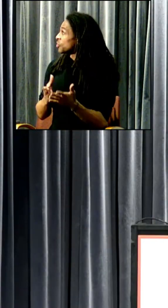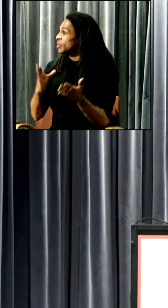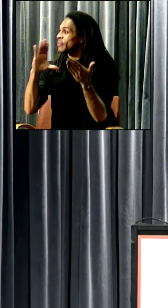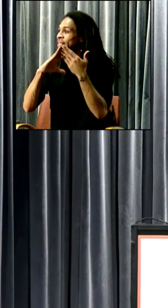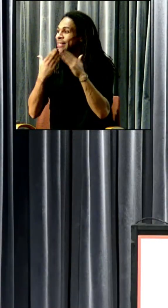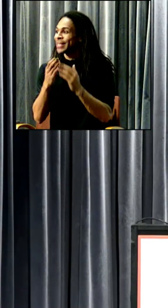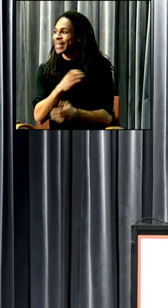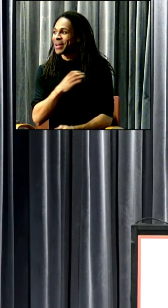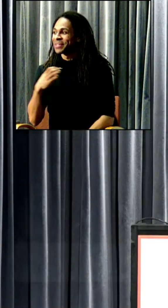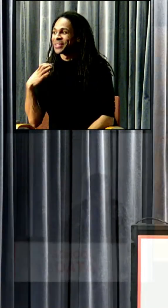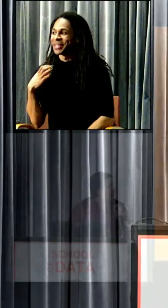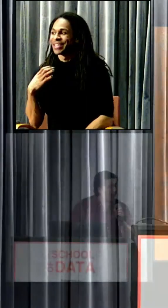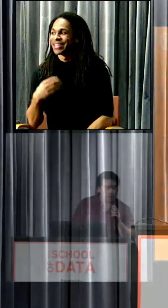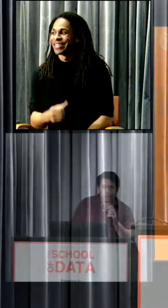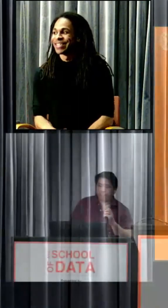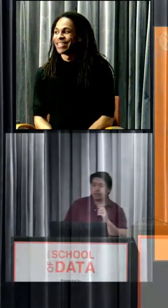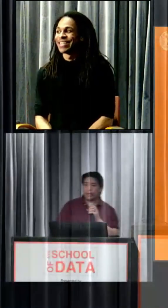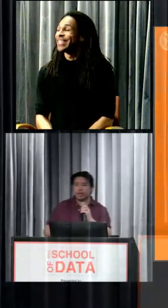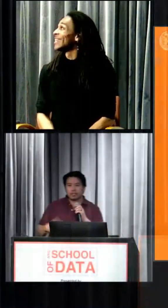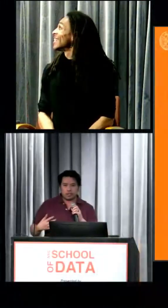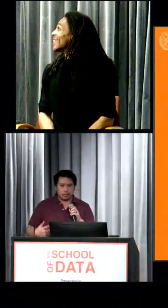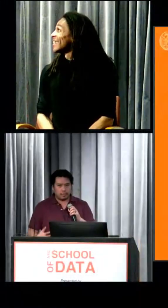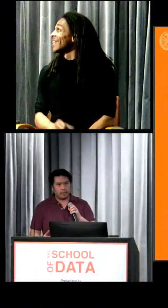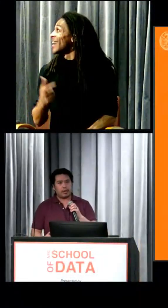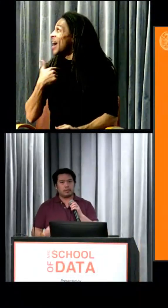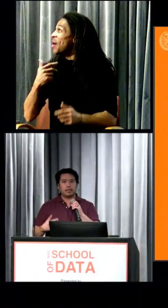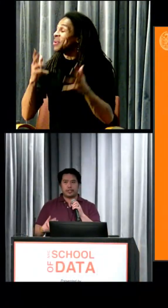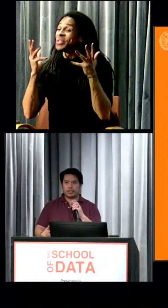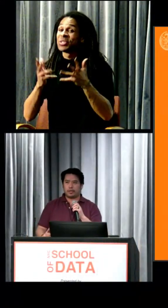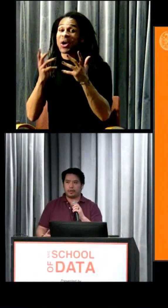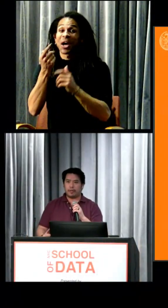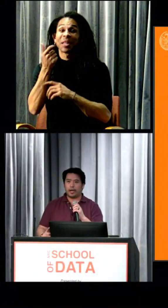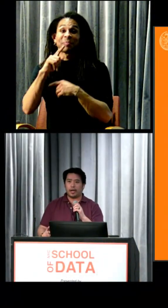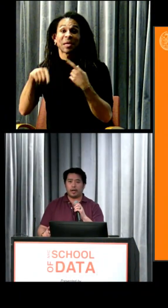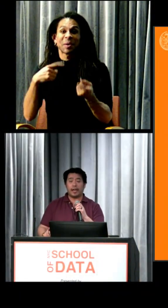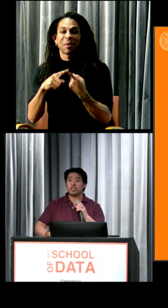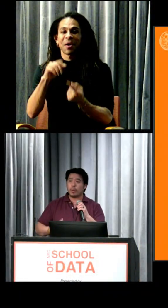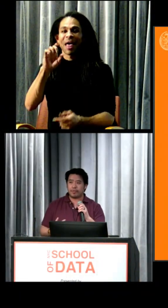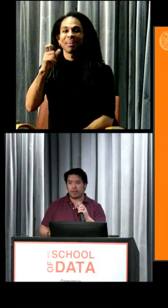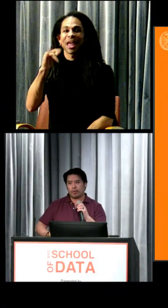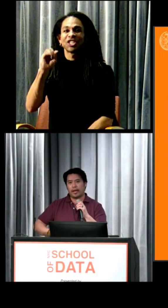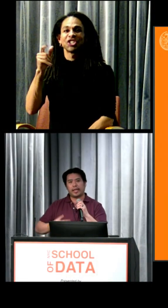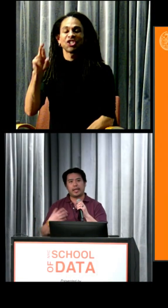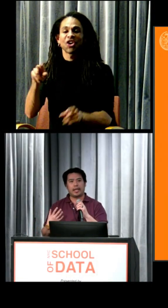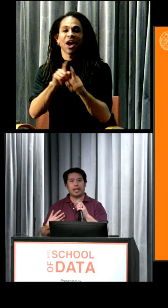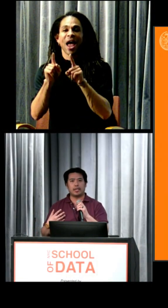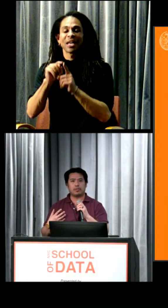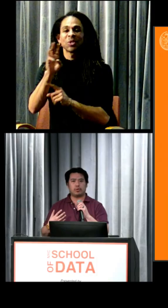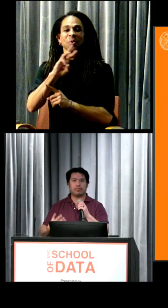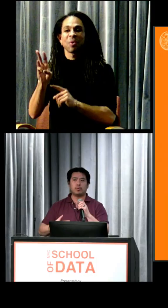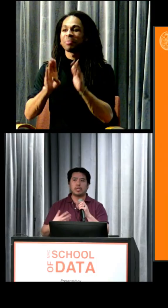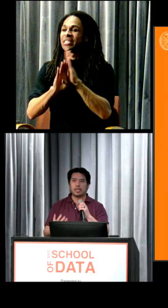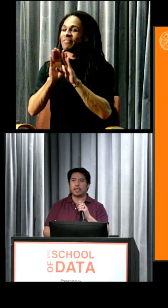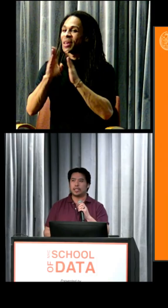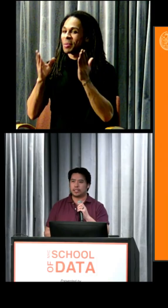So as users put buildings or stack, the signals go from the stack down through the base to a